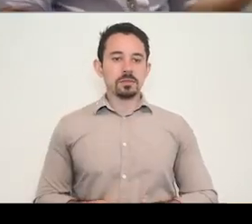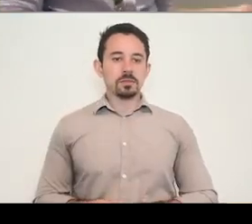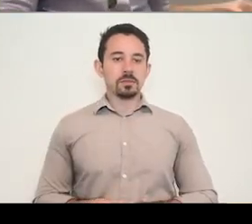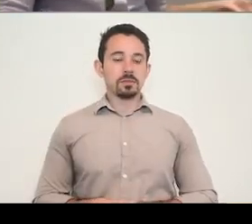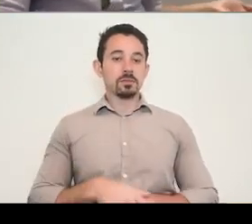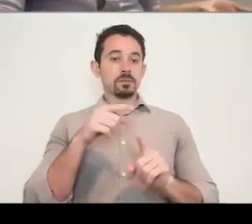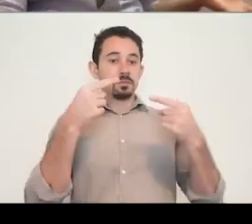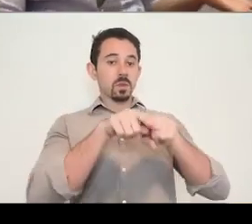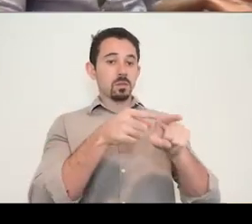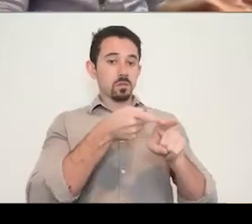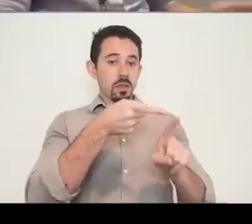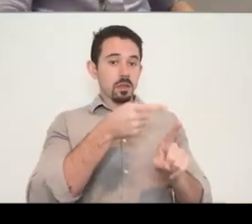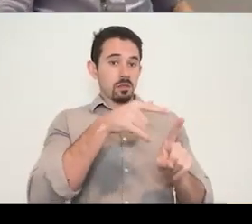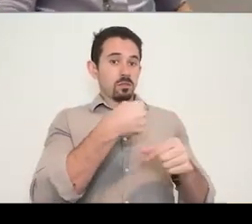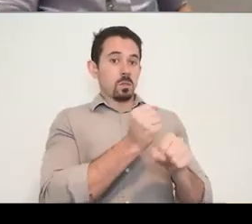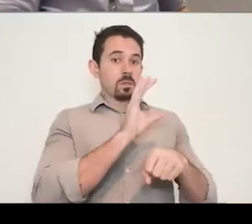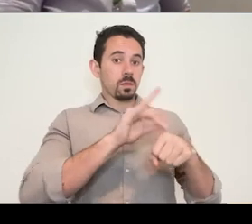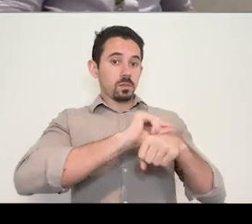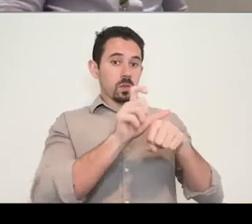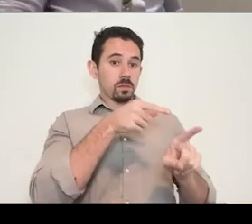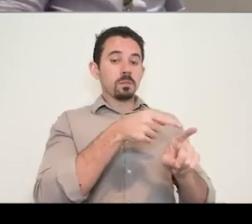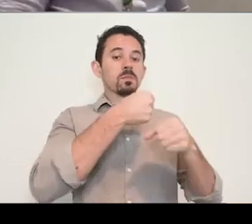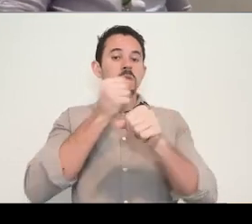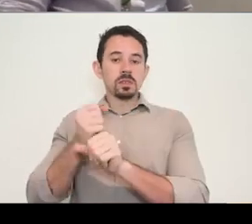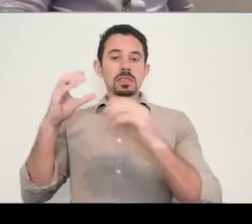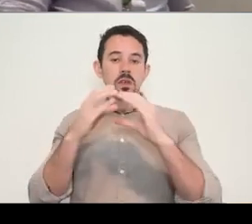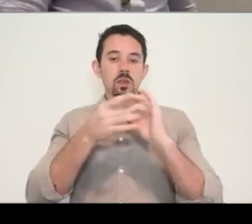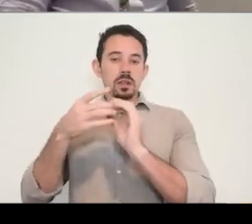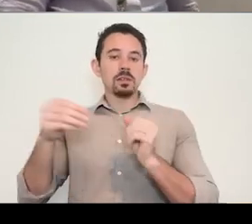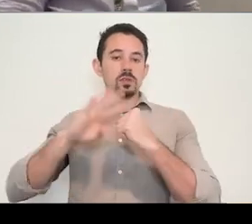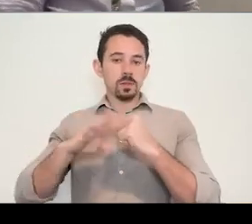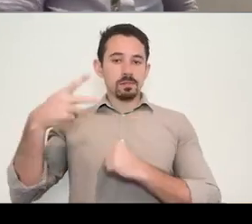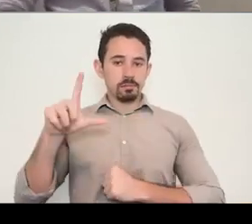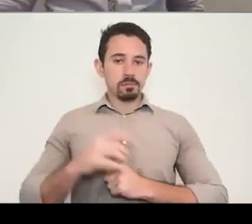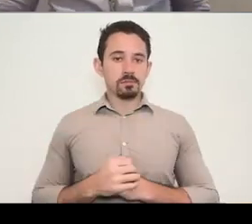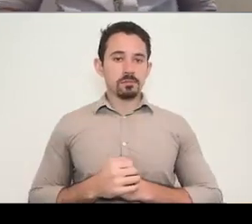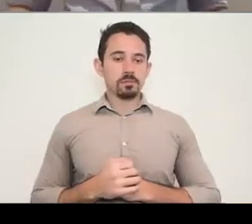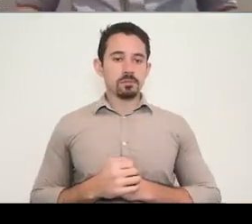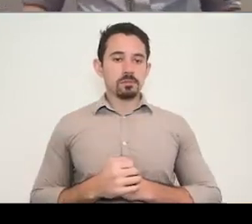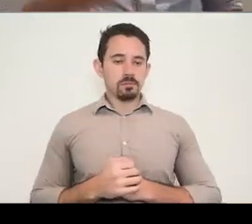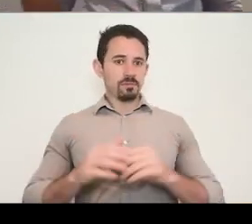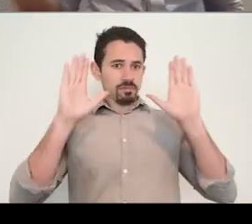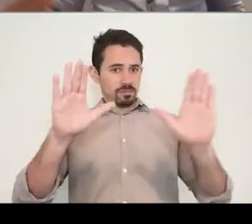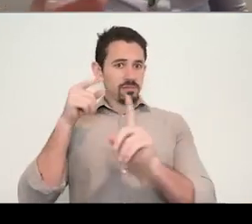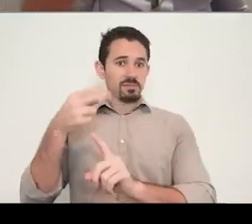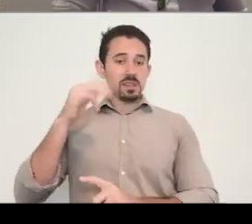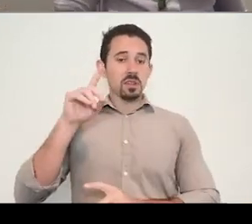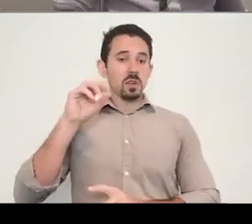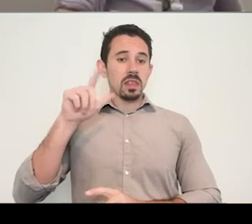remarkably, the hydrolase mutant strain produces only cell associated Pel. So what this tells us